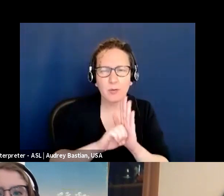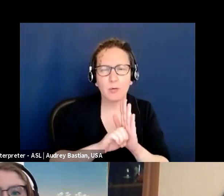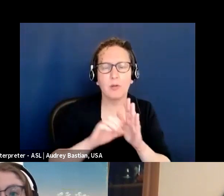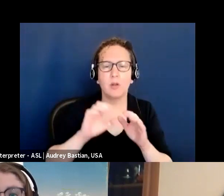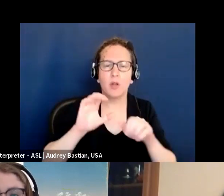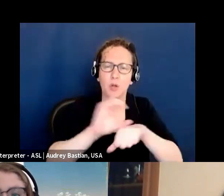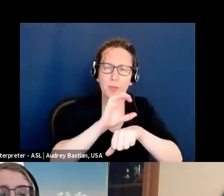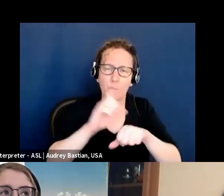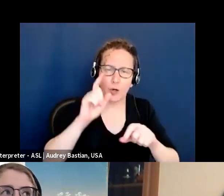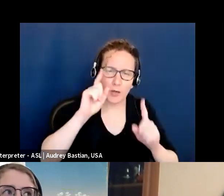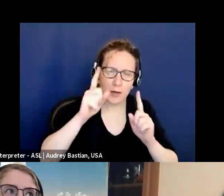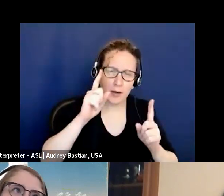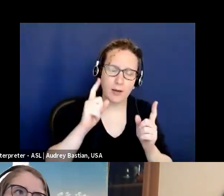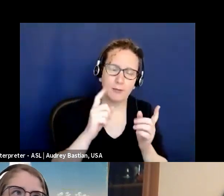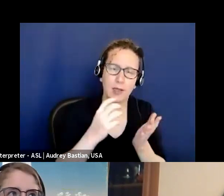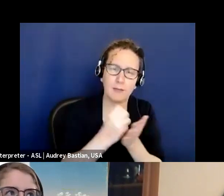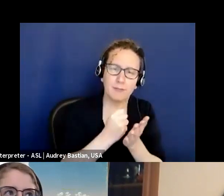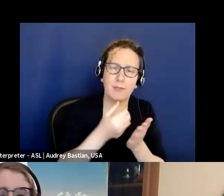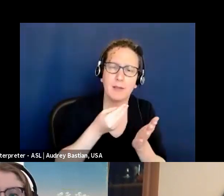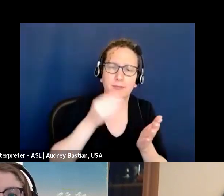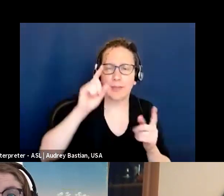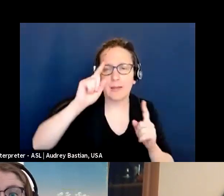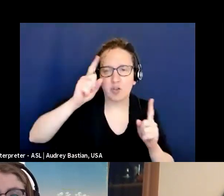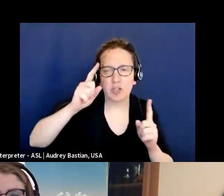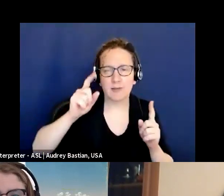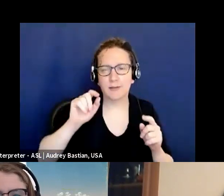So I was lucky enough to do that abroad in Germany, as well.